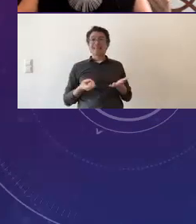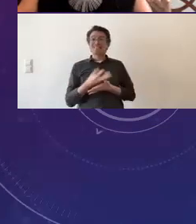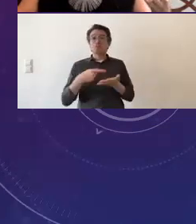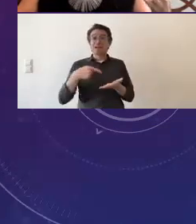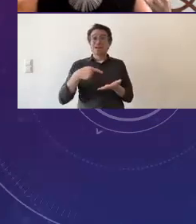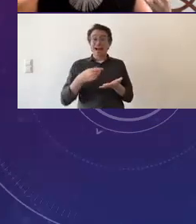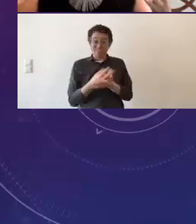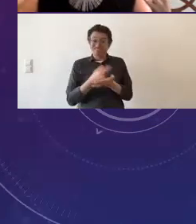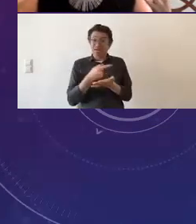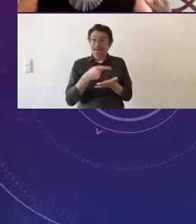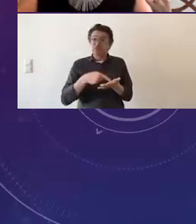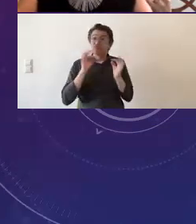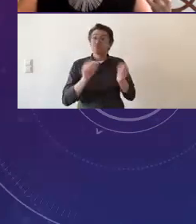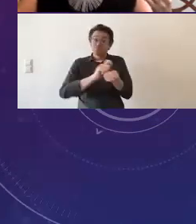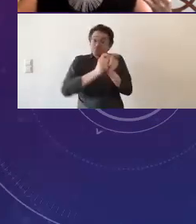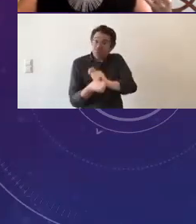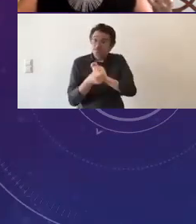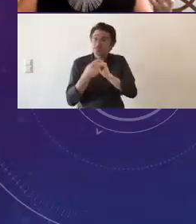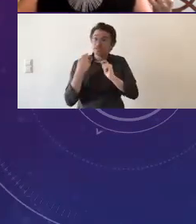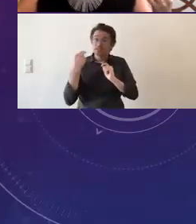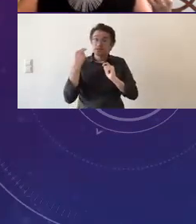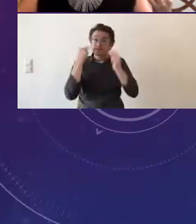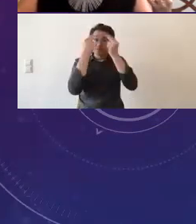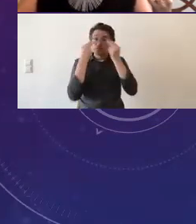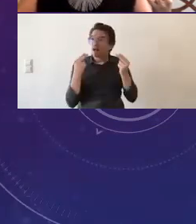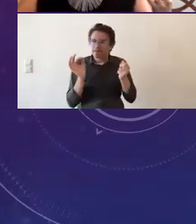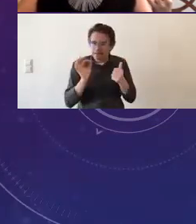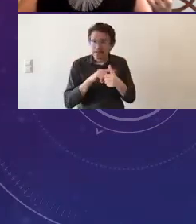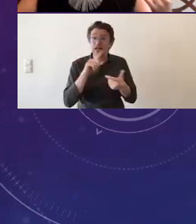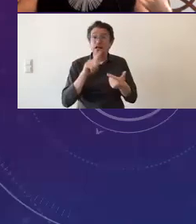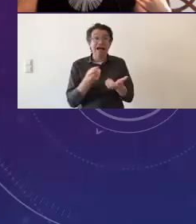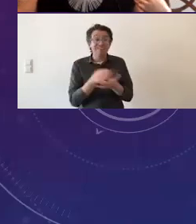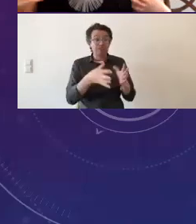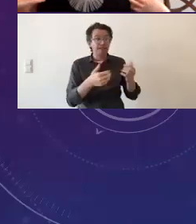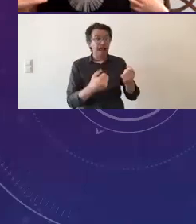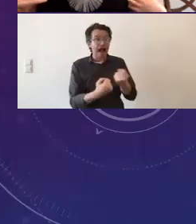if you go on Facebook and look for this group this is where myself and two other